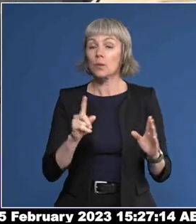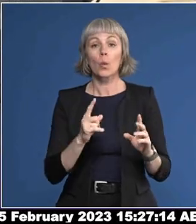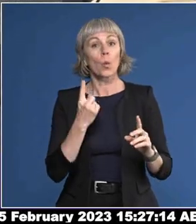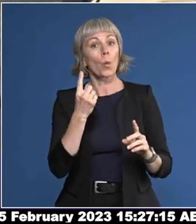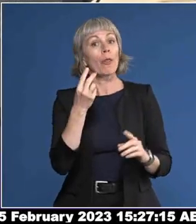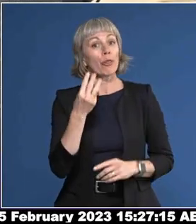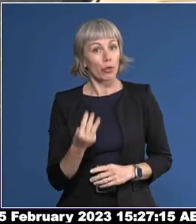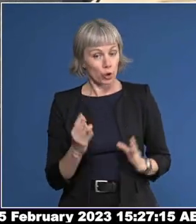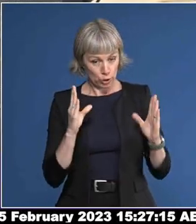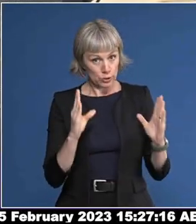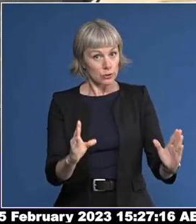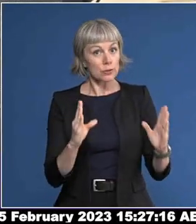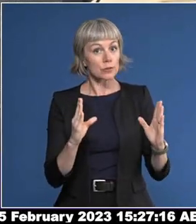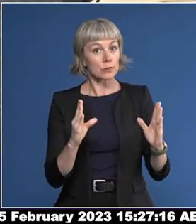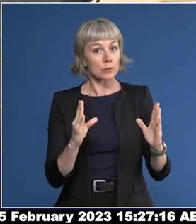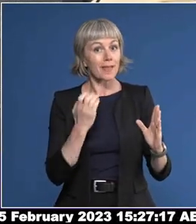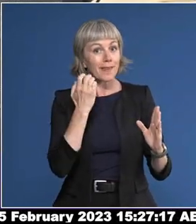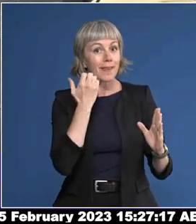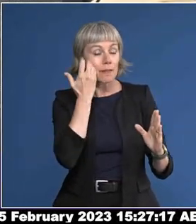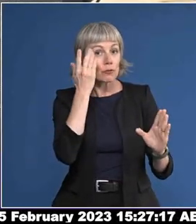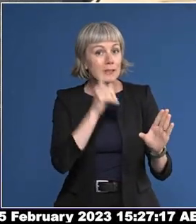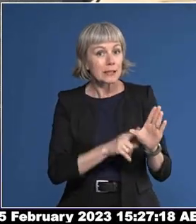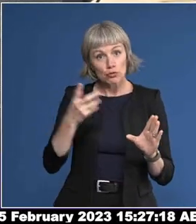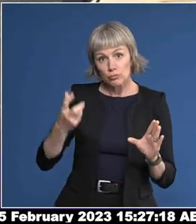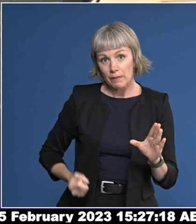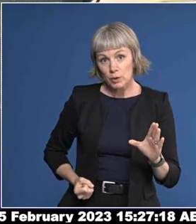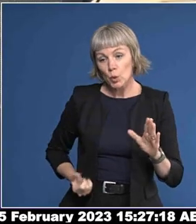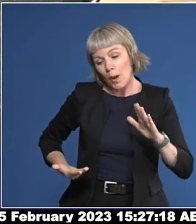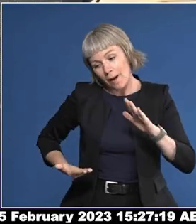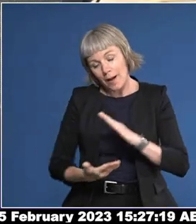revenue of under $650,000. That's right, yes.